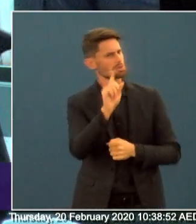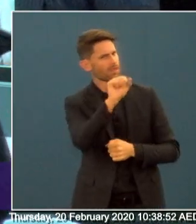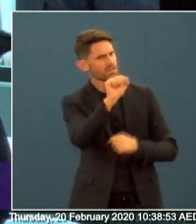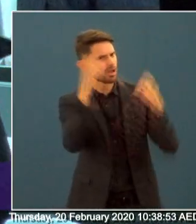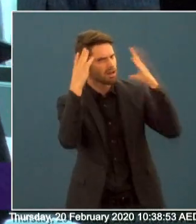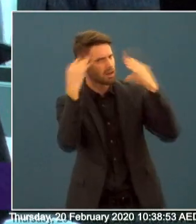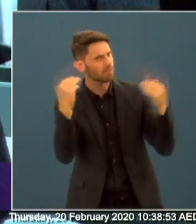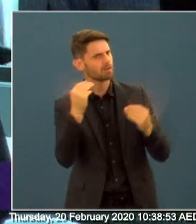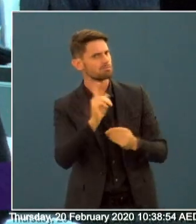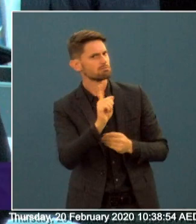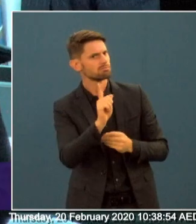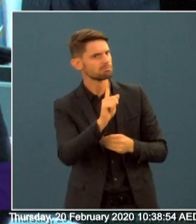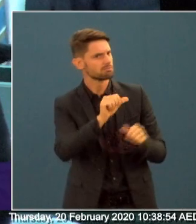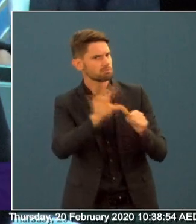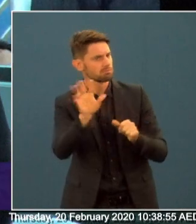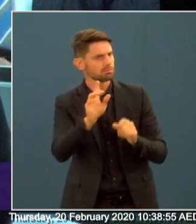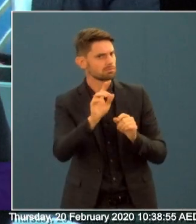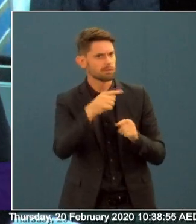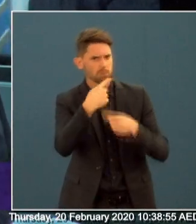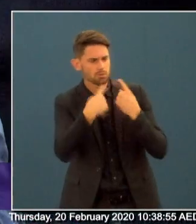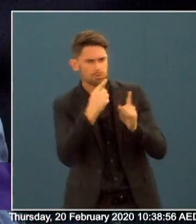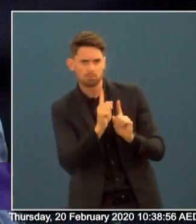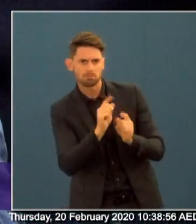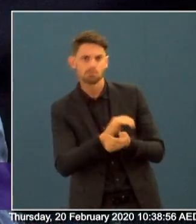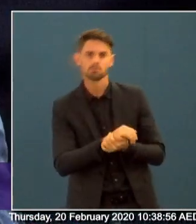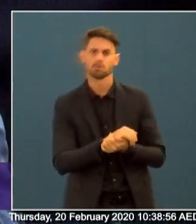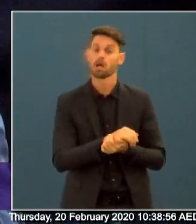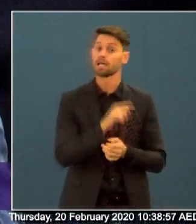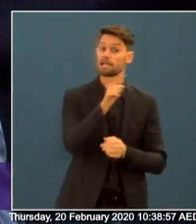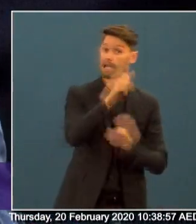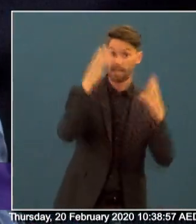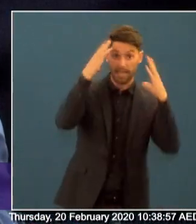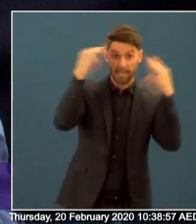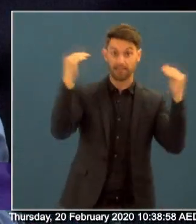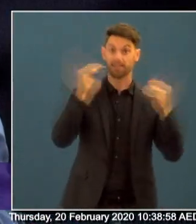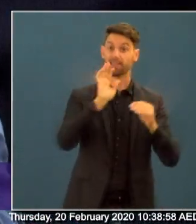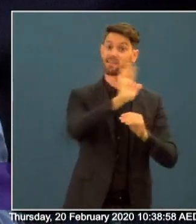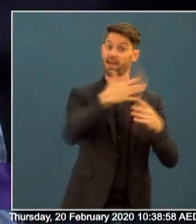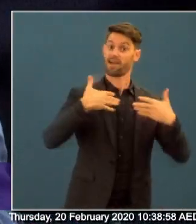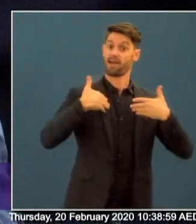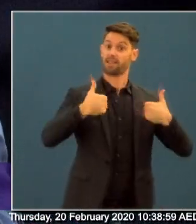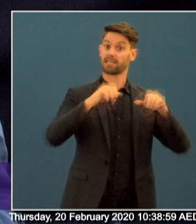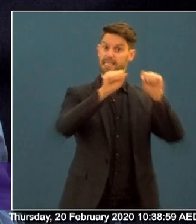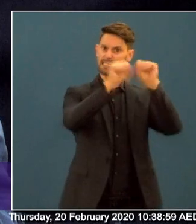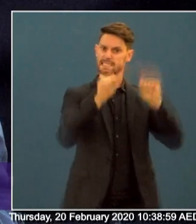that might be of interest to this Royal Commission? I think it's a unique health care system for people with intellectual disability,